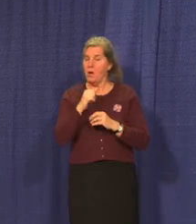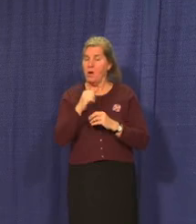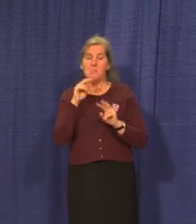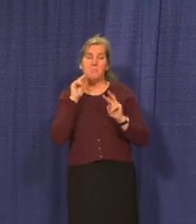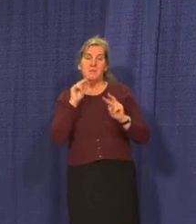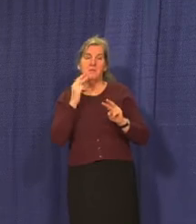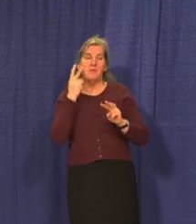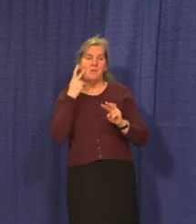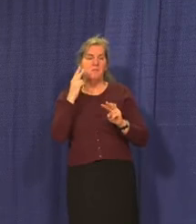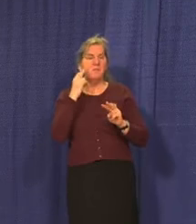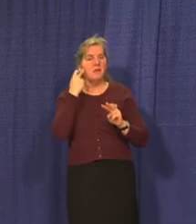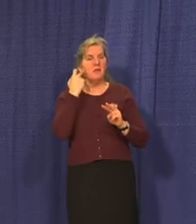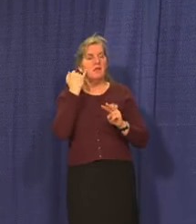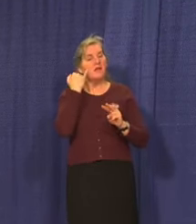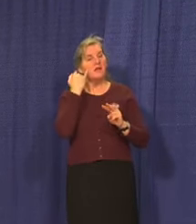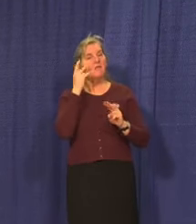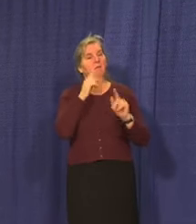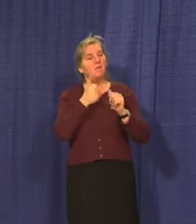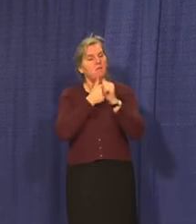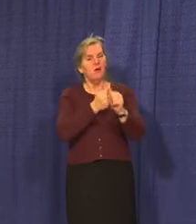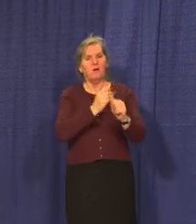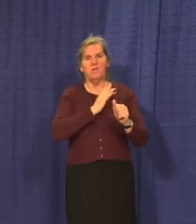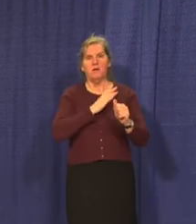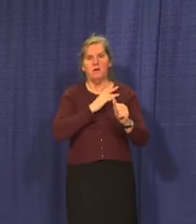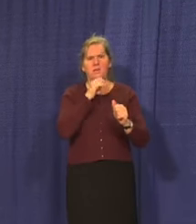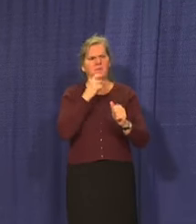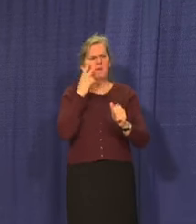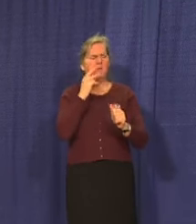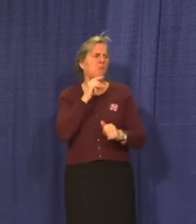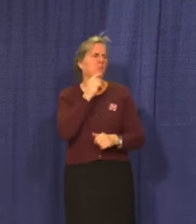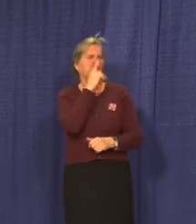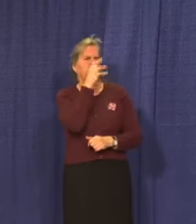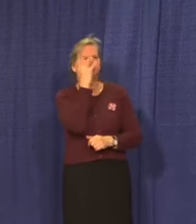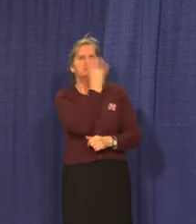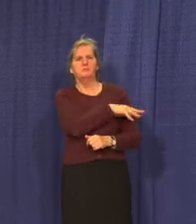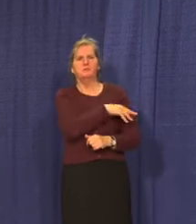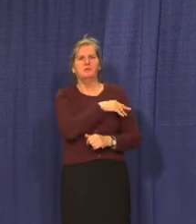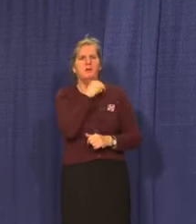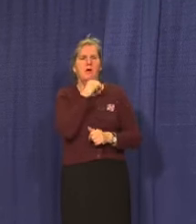THEY ARE SUPPOSED TO DO. THANKS. STEPHANIE, DO YOU